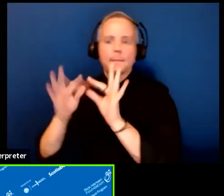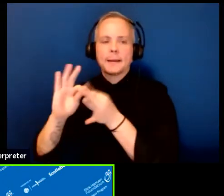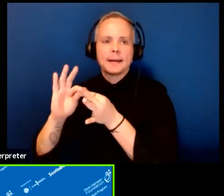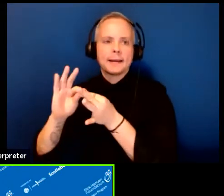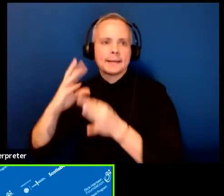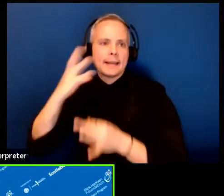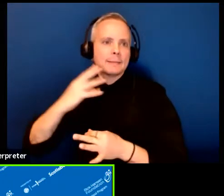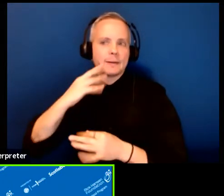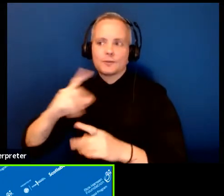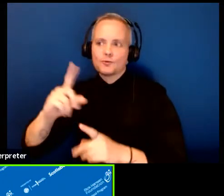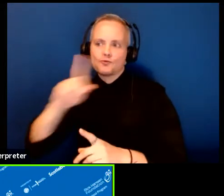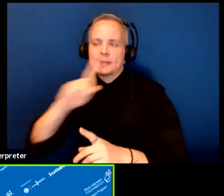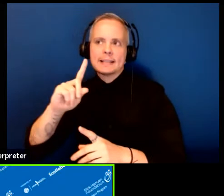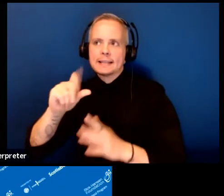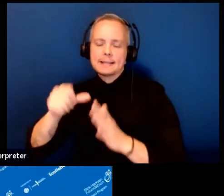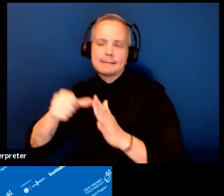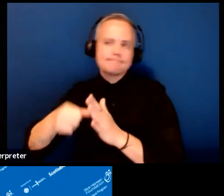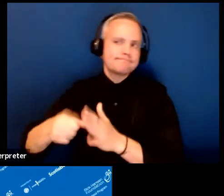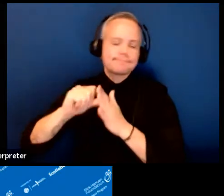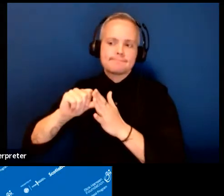STANDS OUT? >> HEY, FERNANDO.